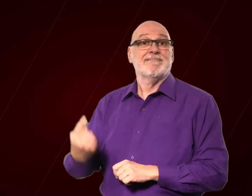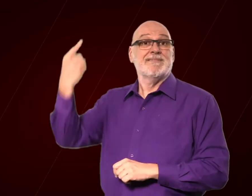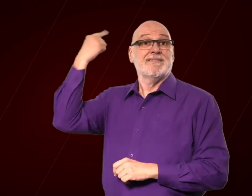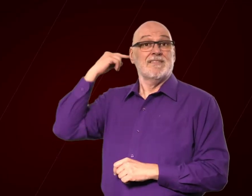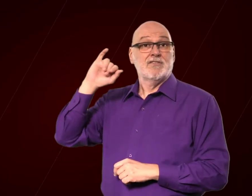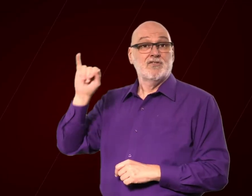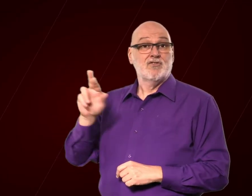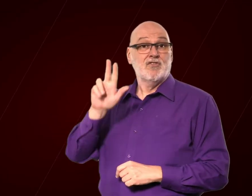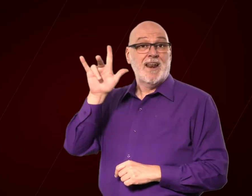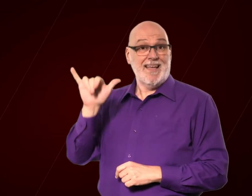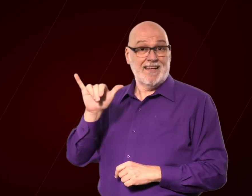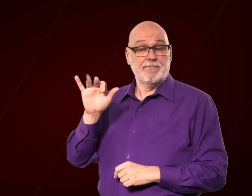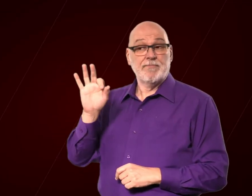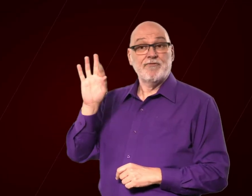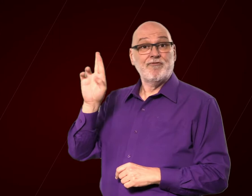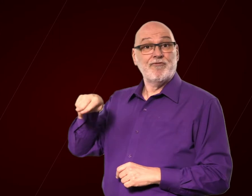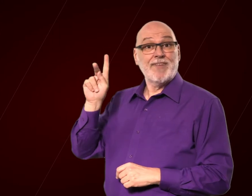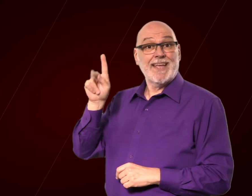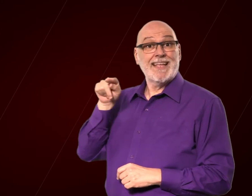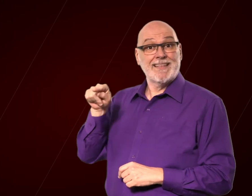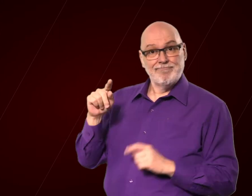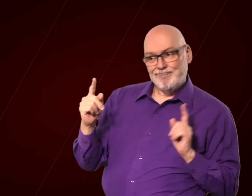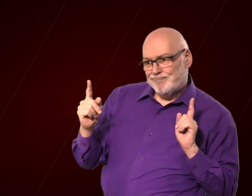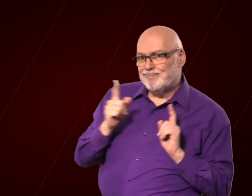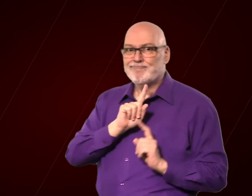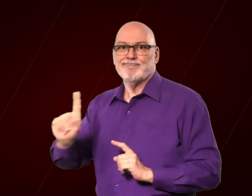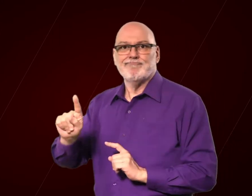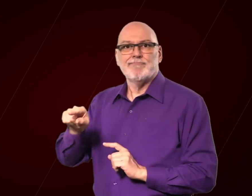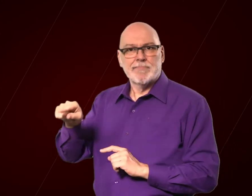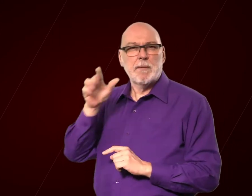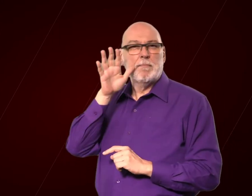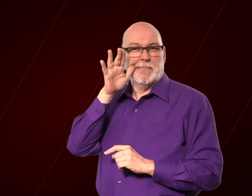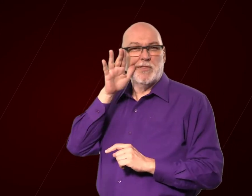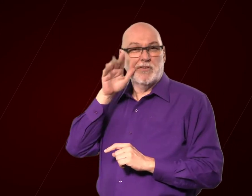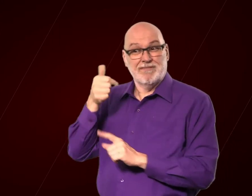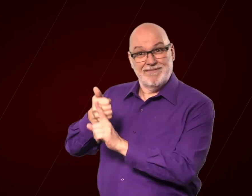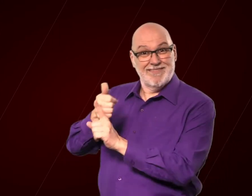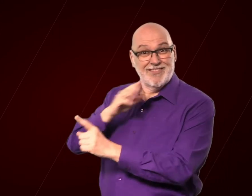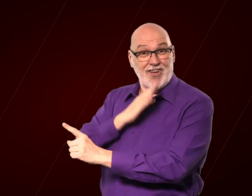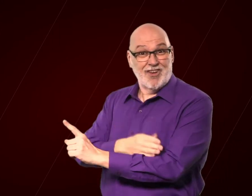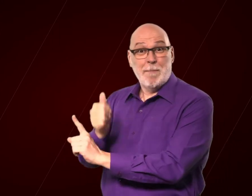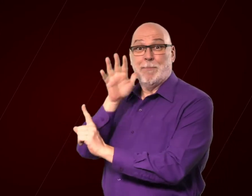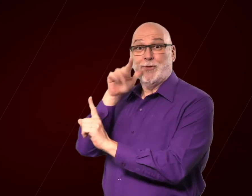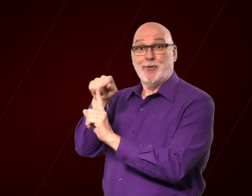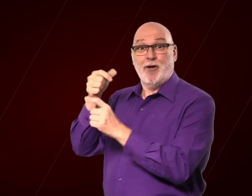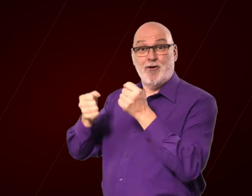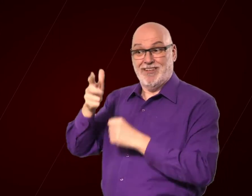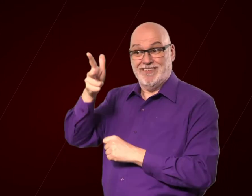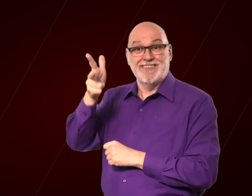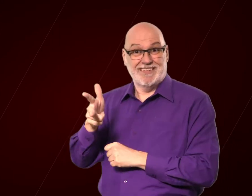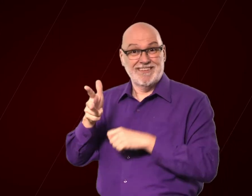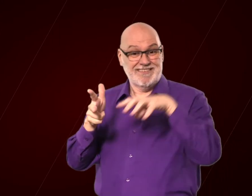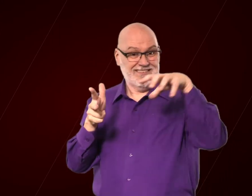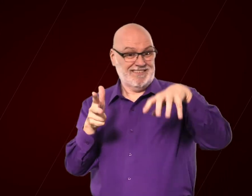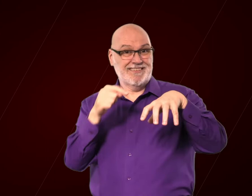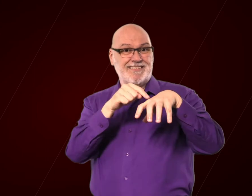[Anselmo]: Last July, Frank approached the mother's vehicle outside